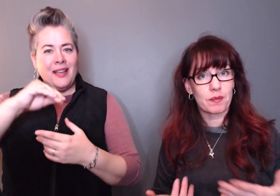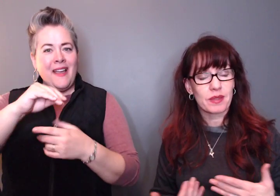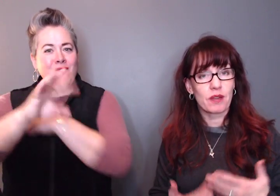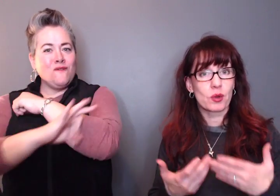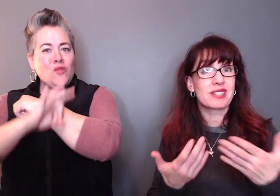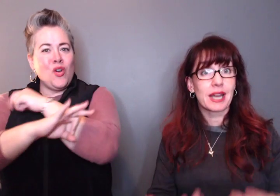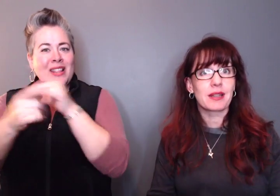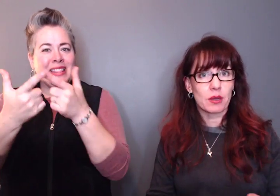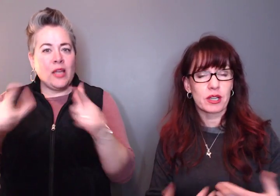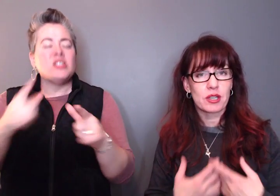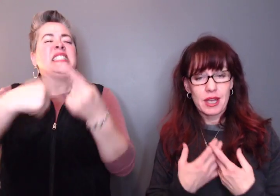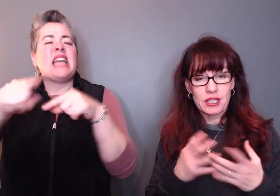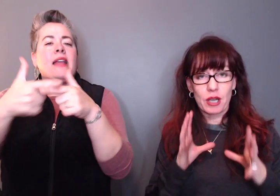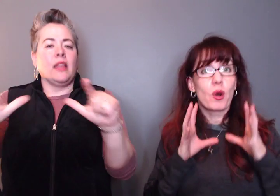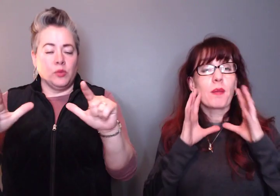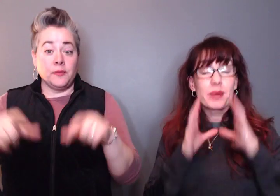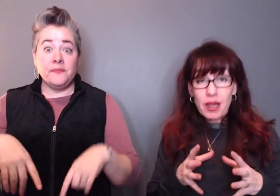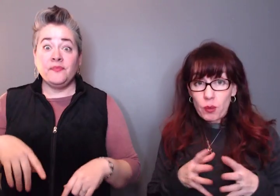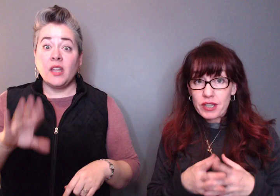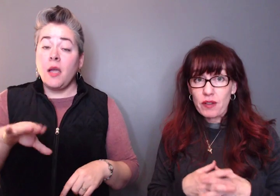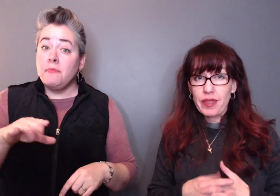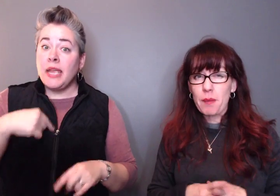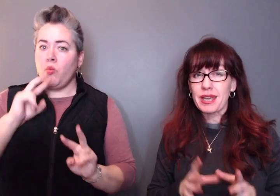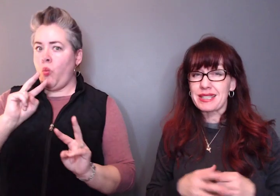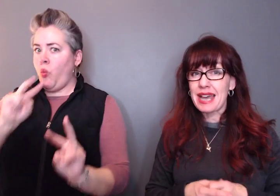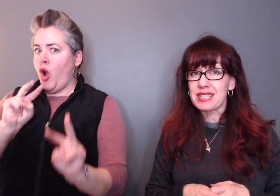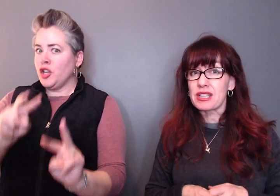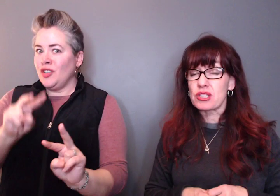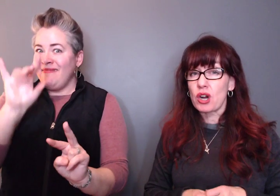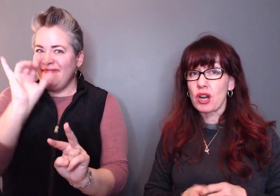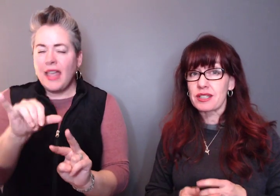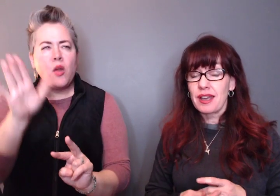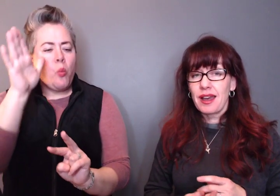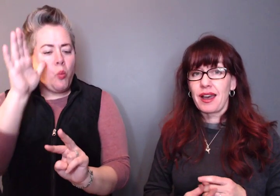a foreign sign language so be on the watch out for that because that's going